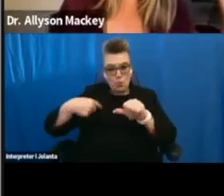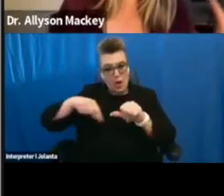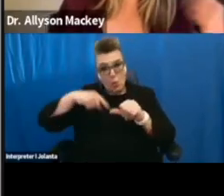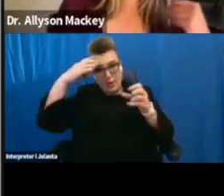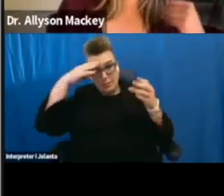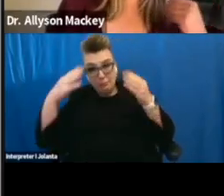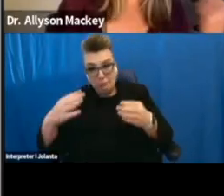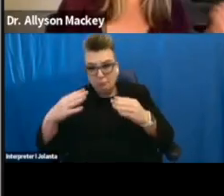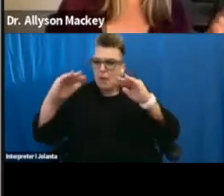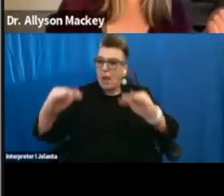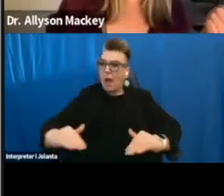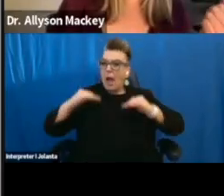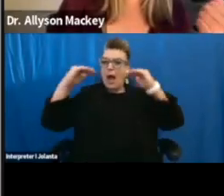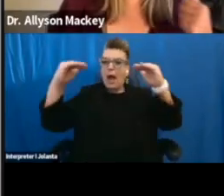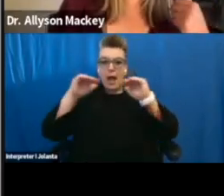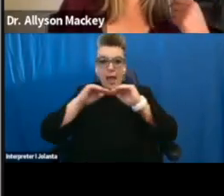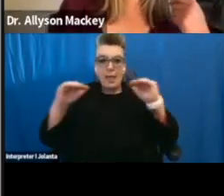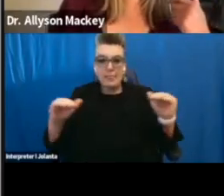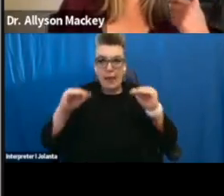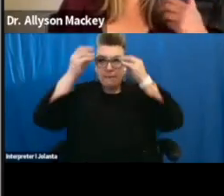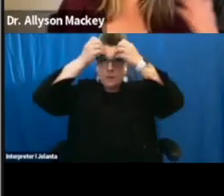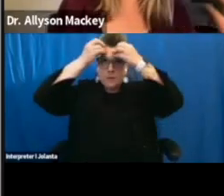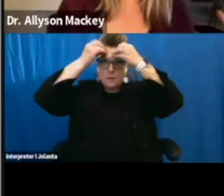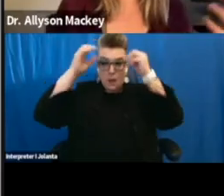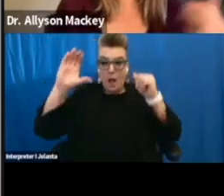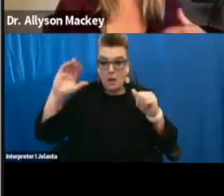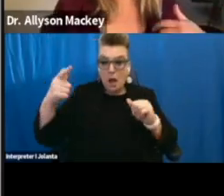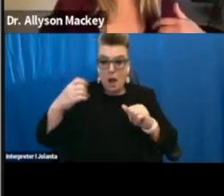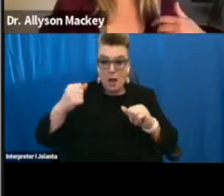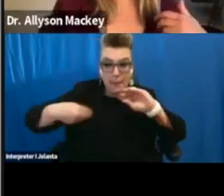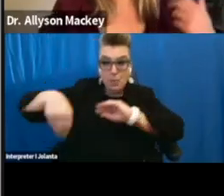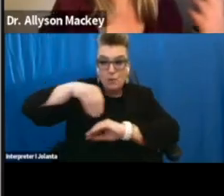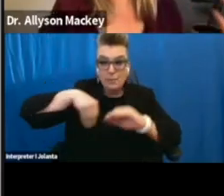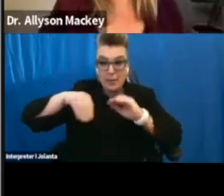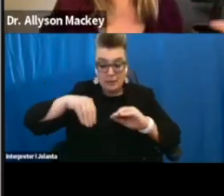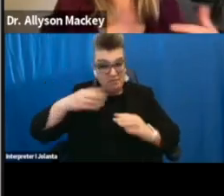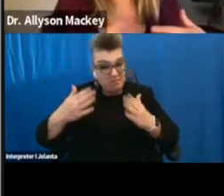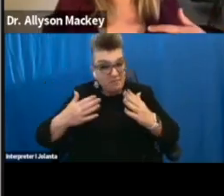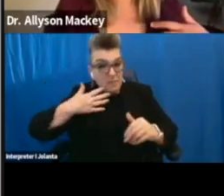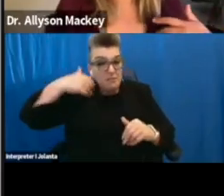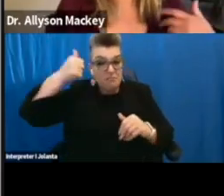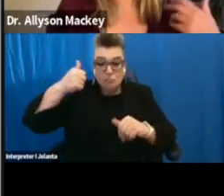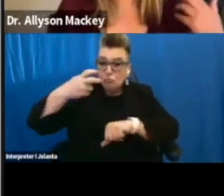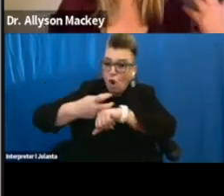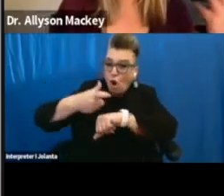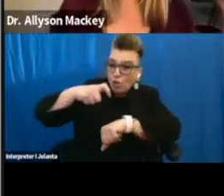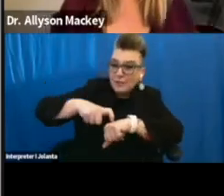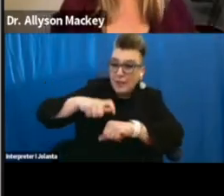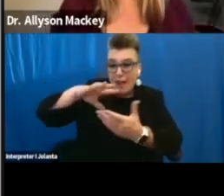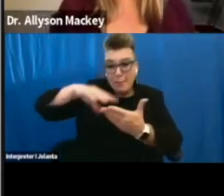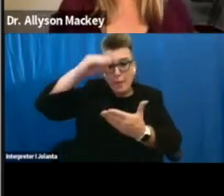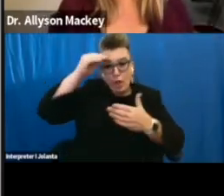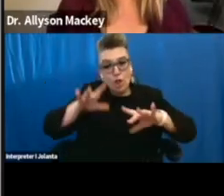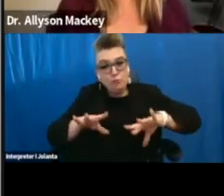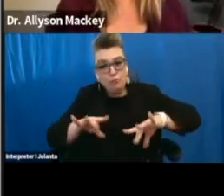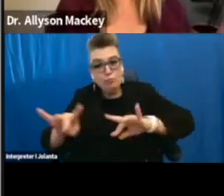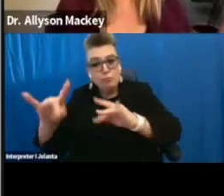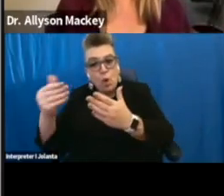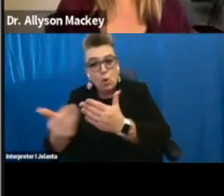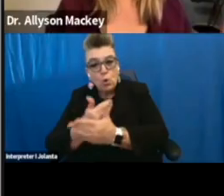this tracks with experiences of having a harder time learning new languages or new sports after